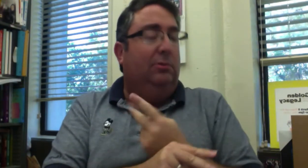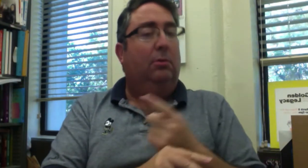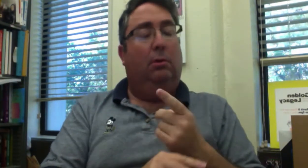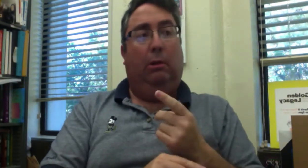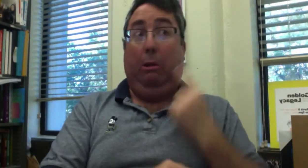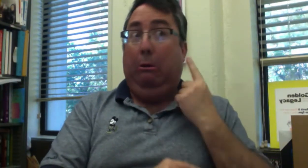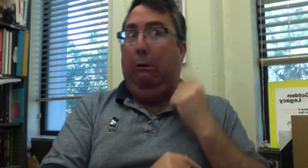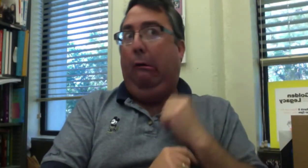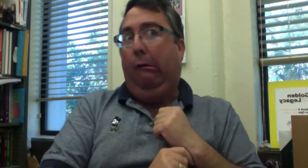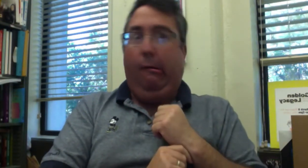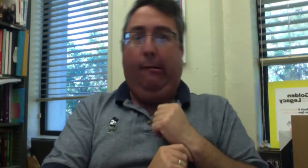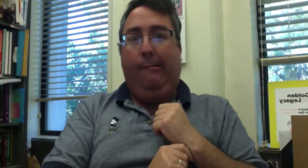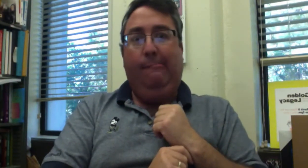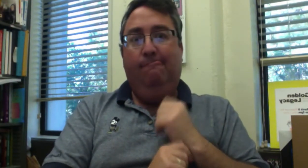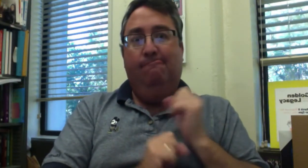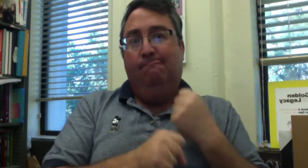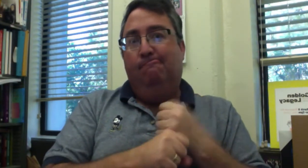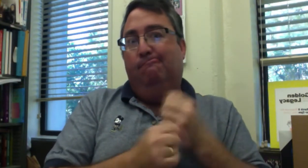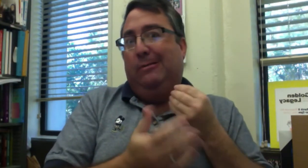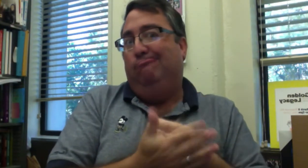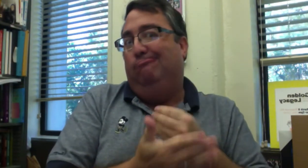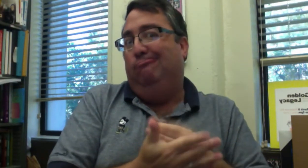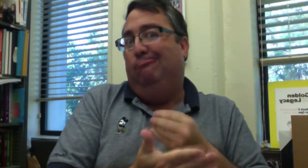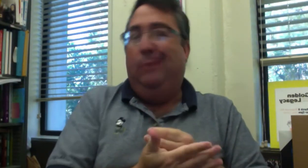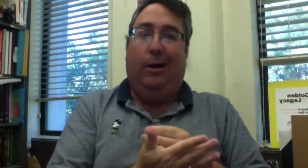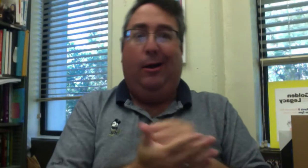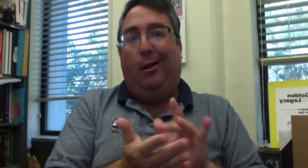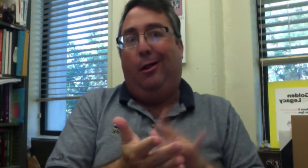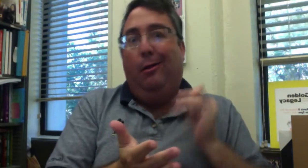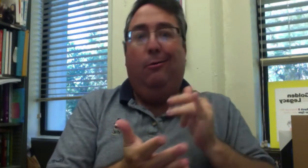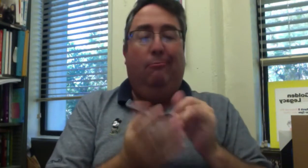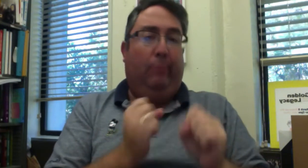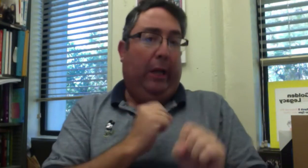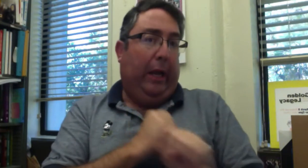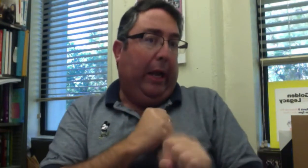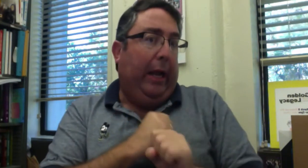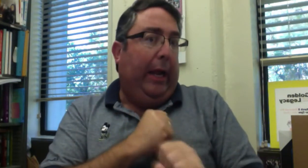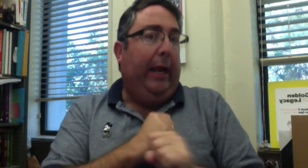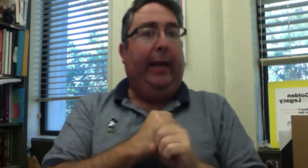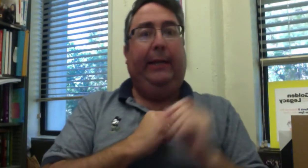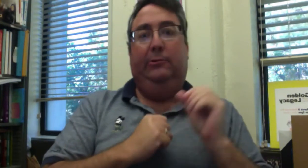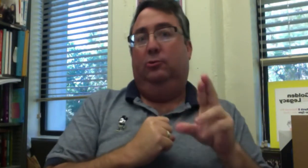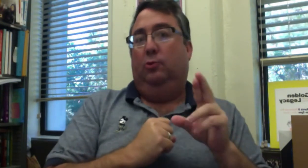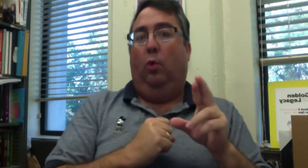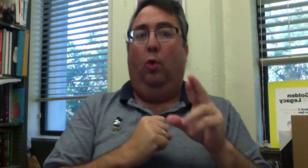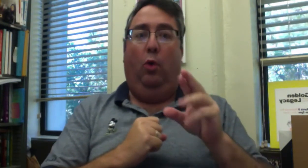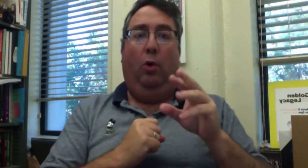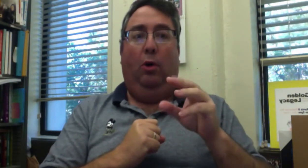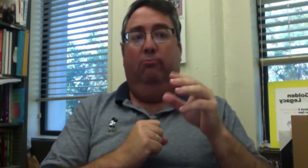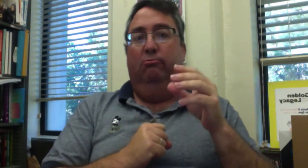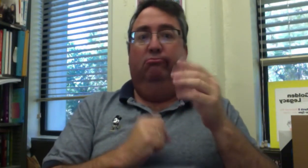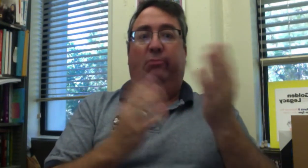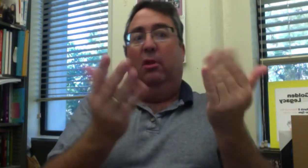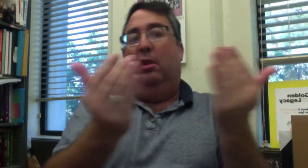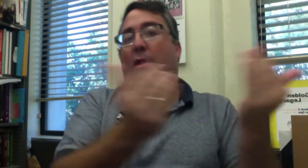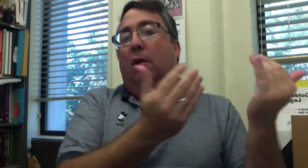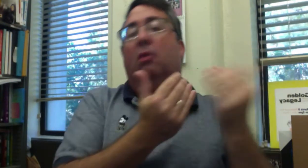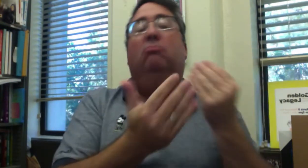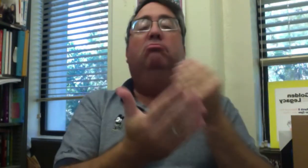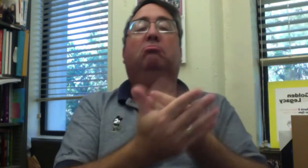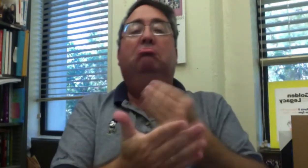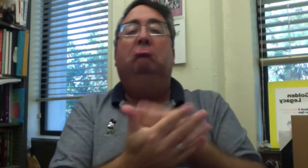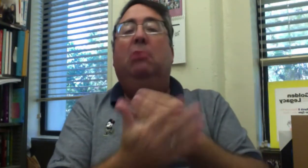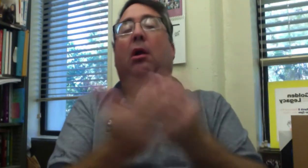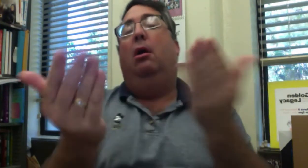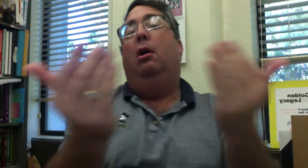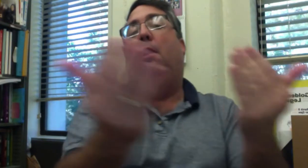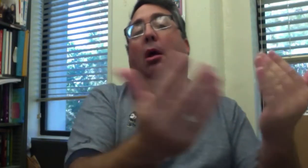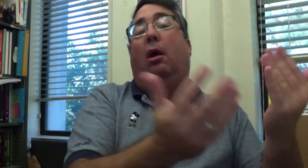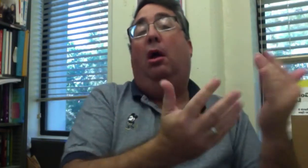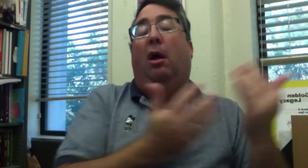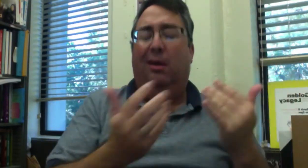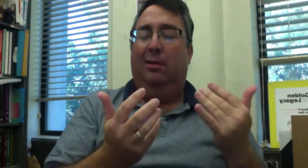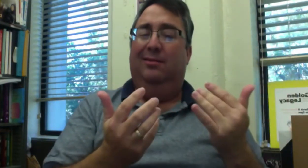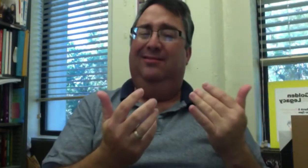But it's even worse when they start thinking they can make money off it through ads on their "channel" or starting a crowdfunding scheme.